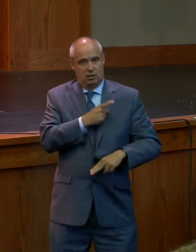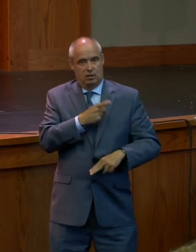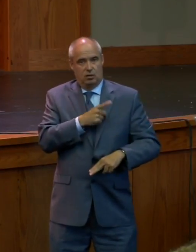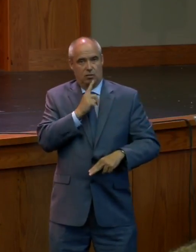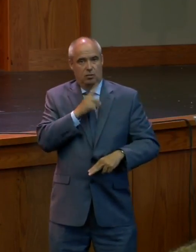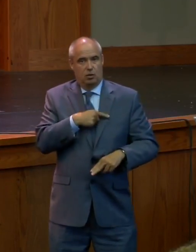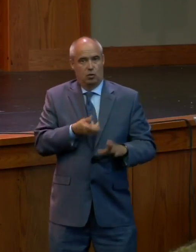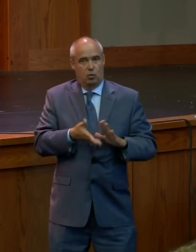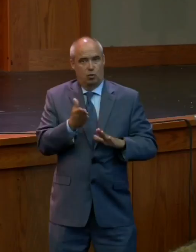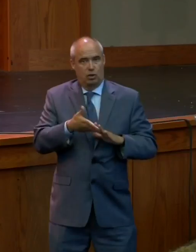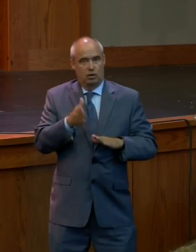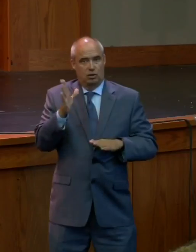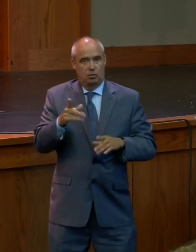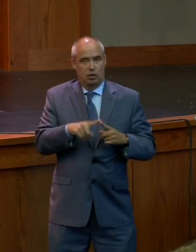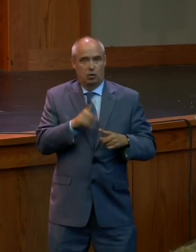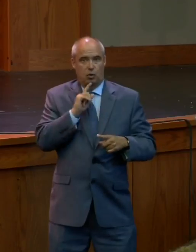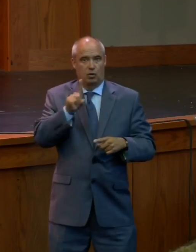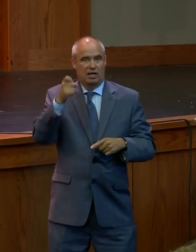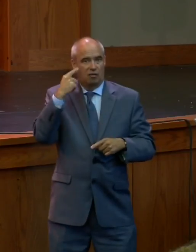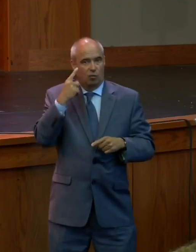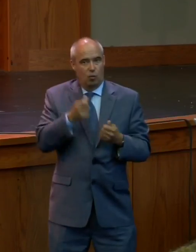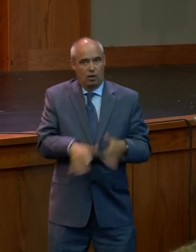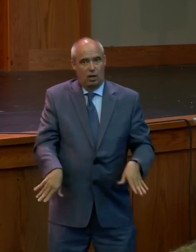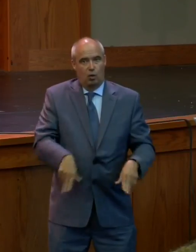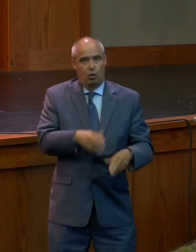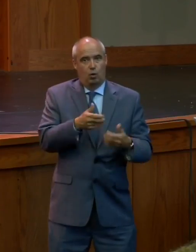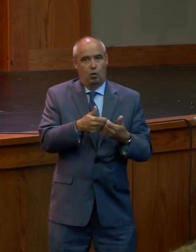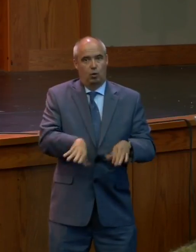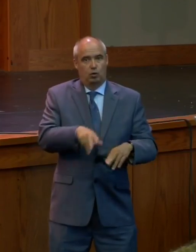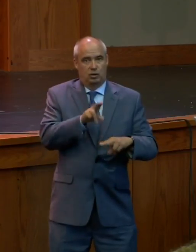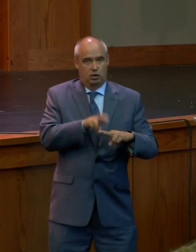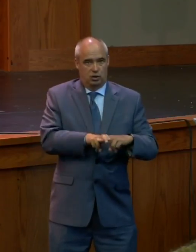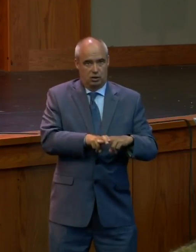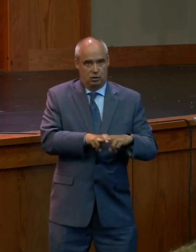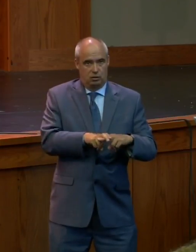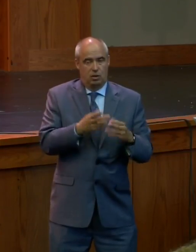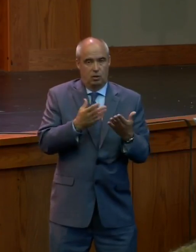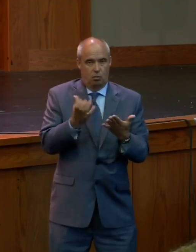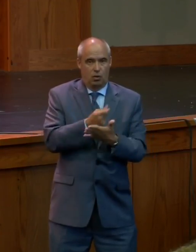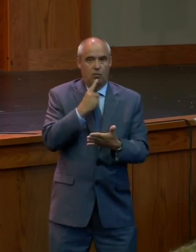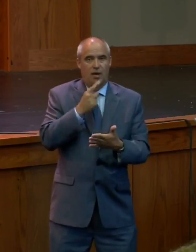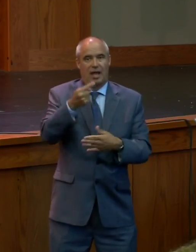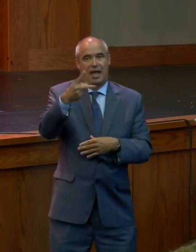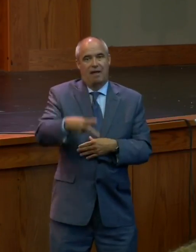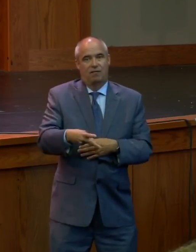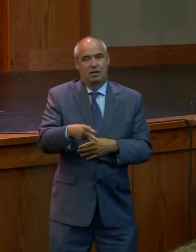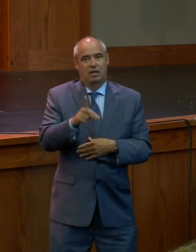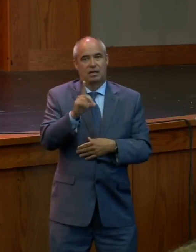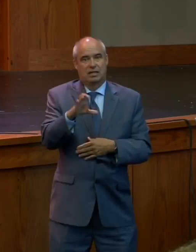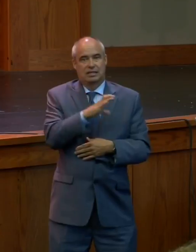GOVERNOR WITHOUT LOSING THEIR SEAT WHICH IS A PRIVILEGE ENJOYED TODAY BY ONLY HALF THE D.C. COUNCIL.